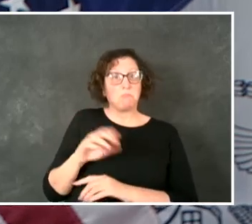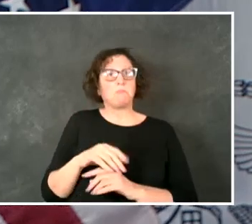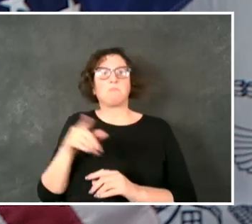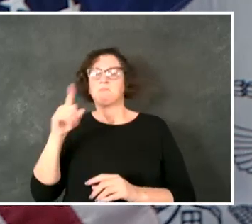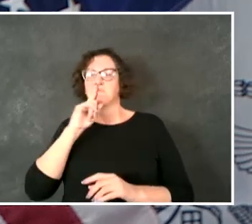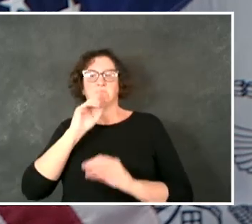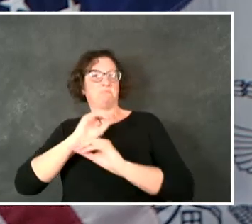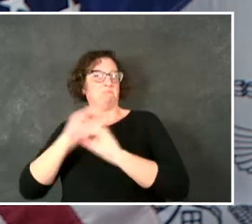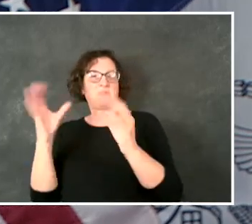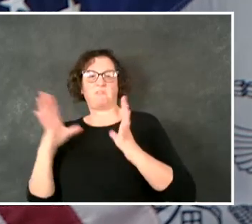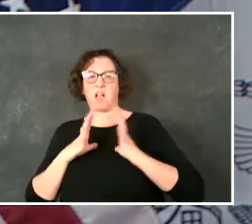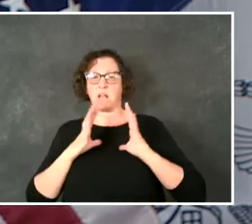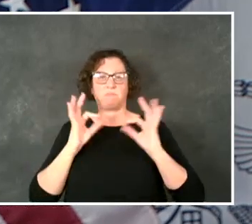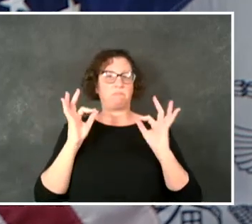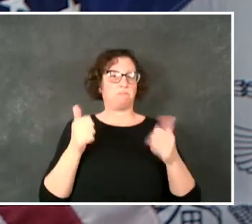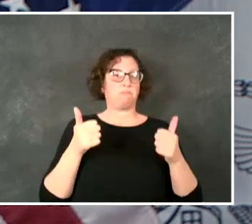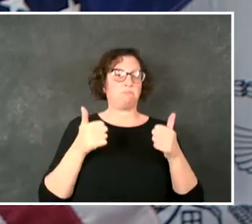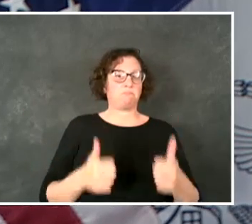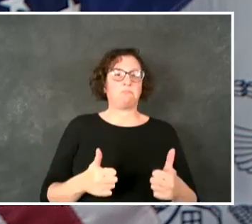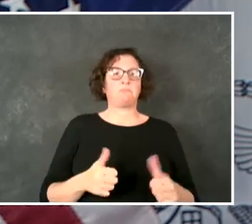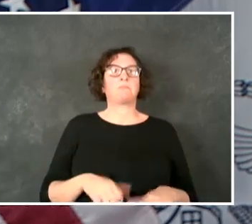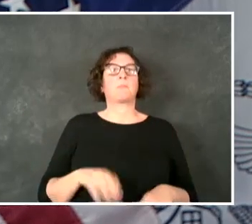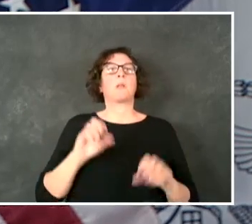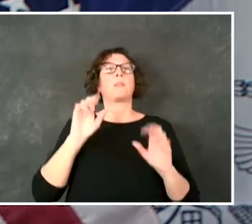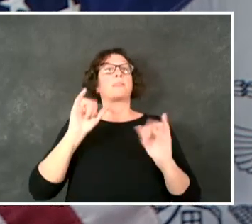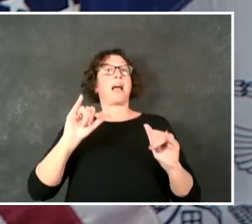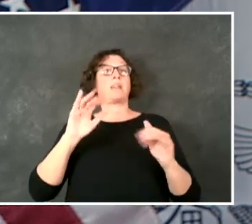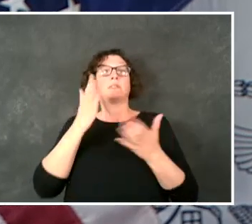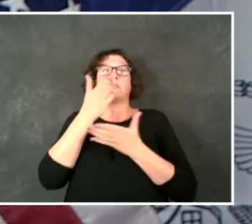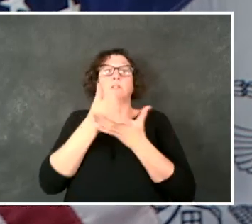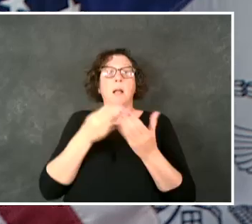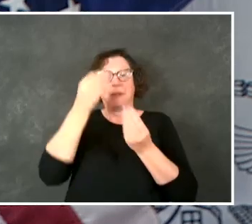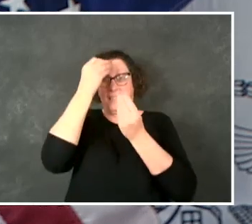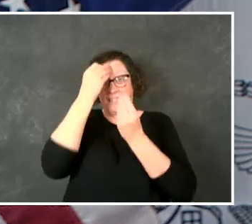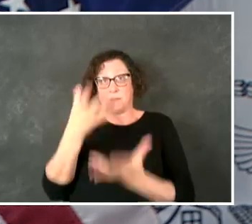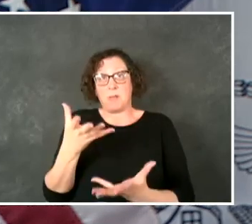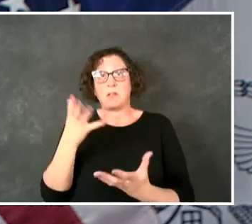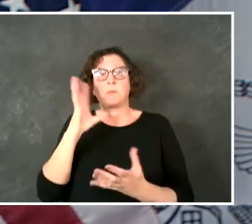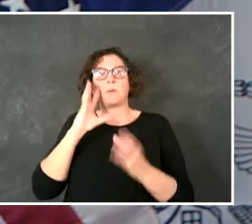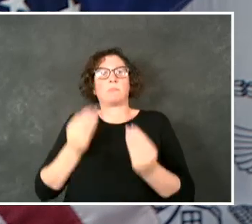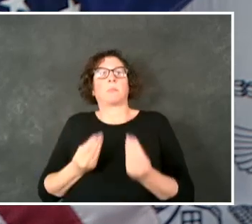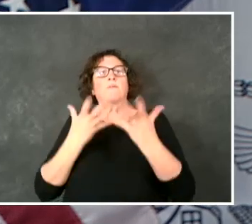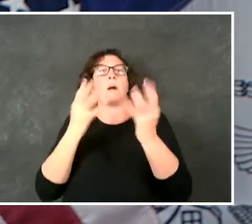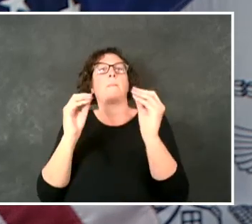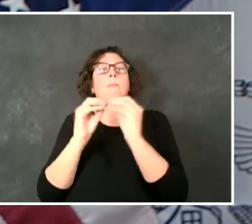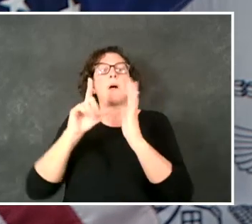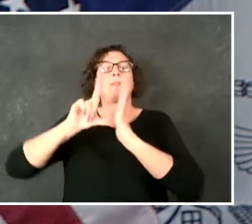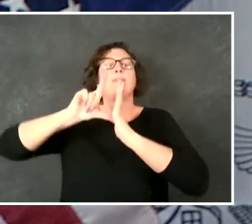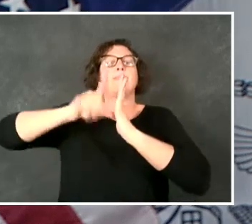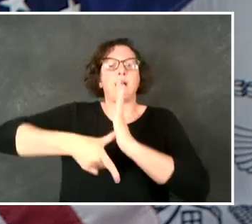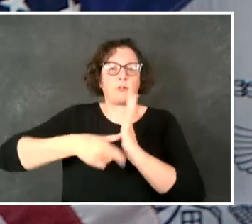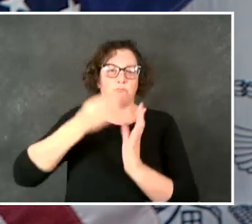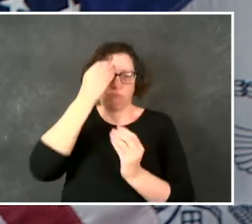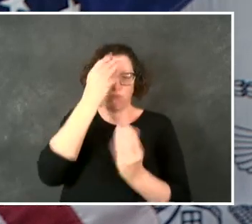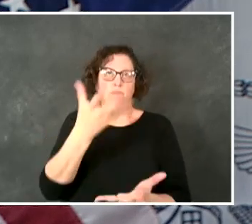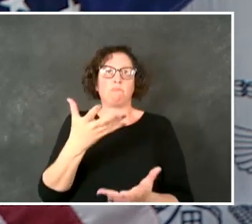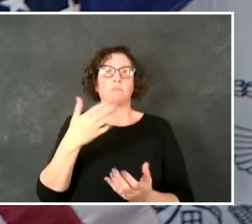BE ONLINE. THAT'S SOME